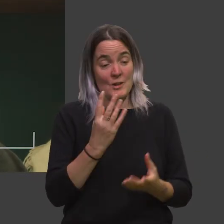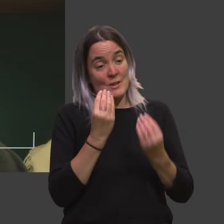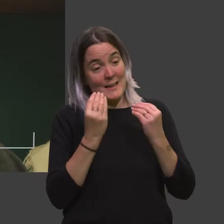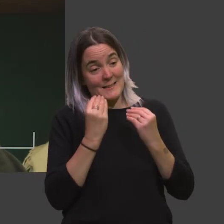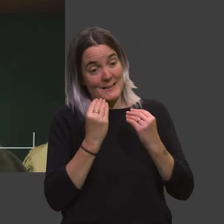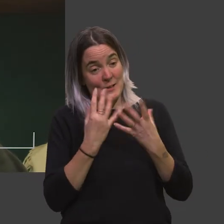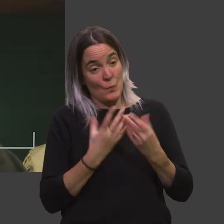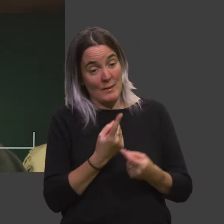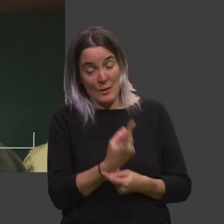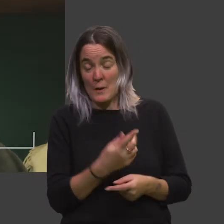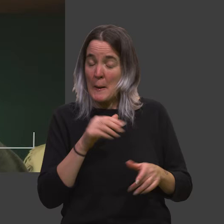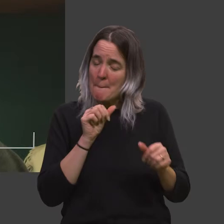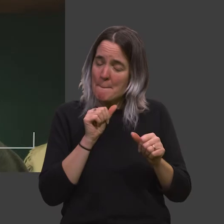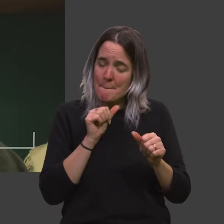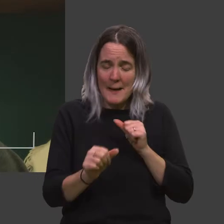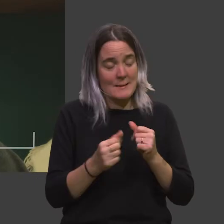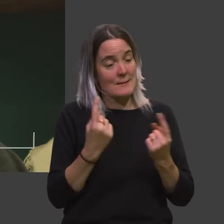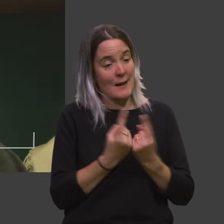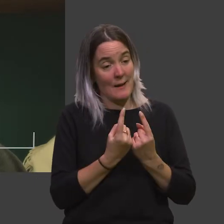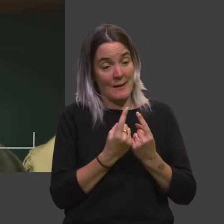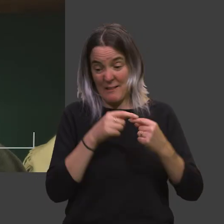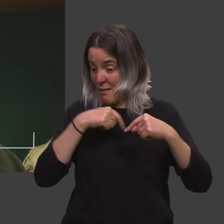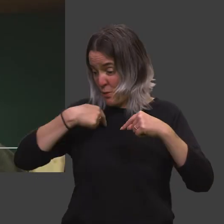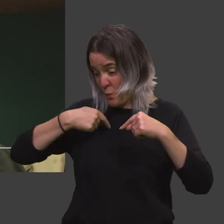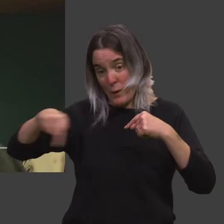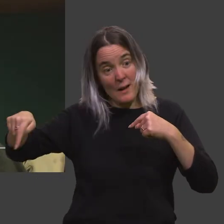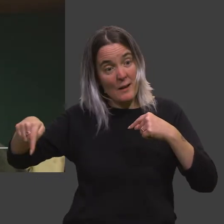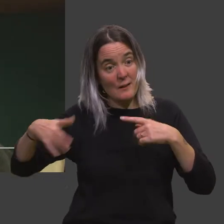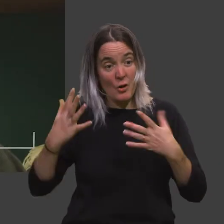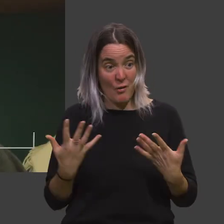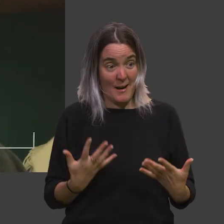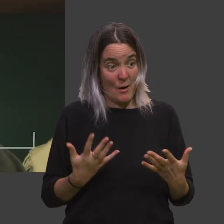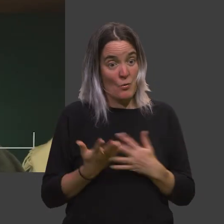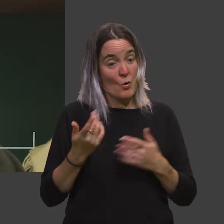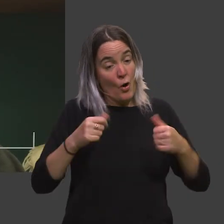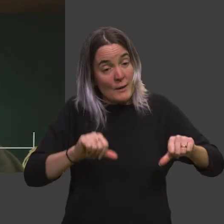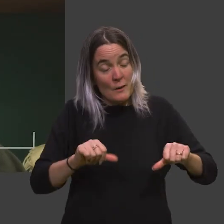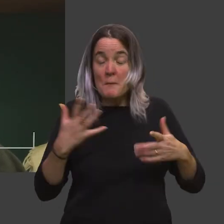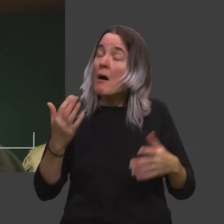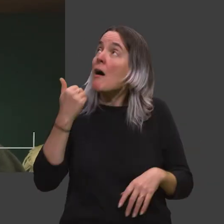Not just now, because of lockdown. But… but always. I always look forward to seeing you.